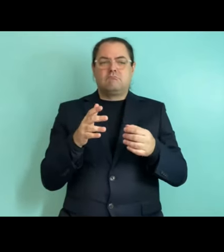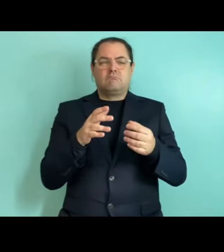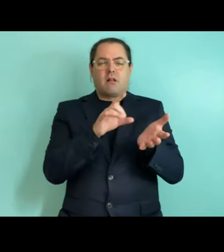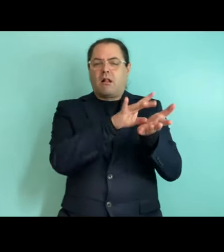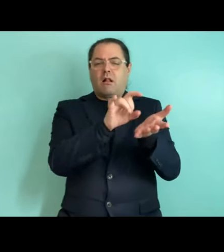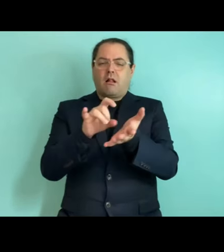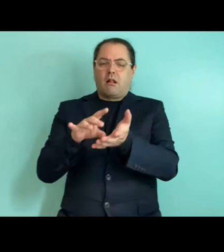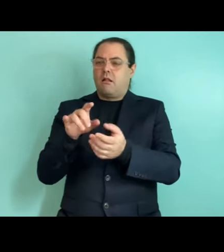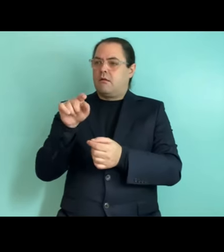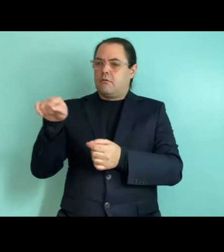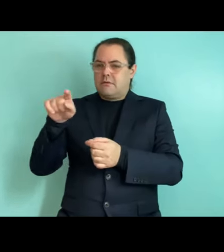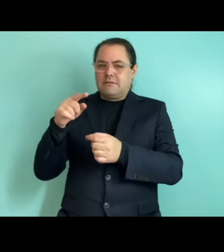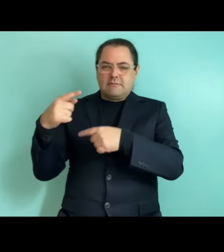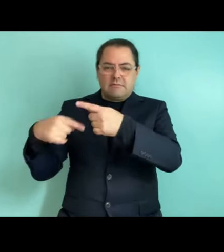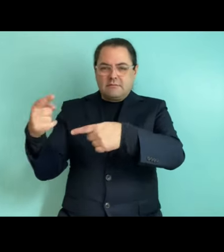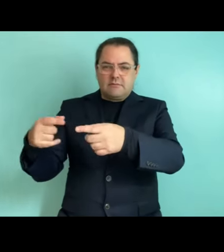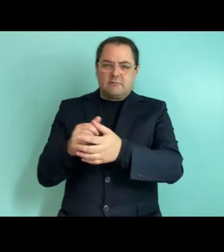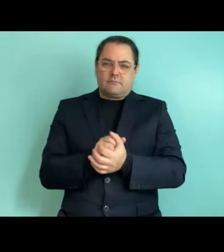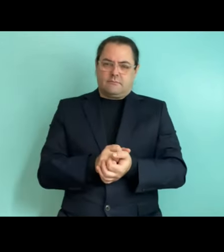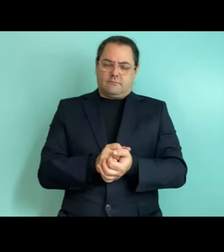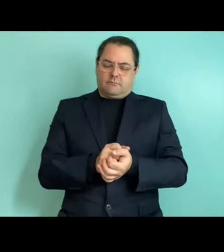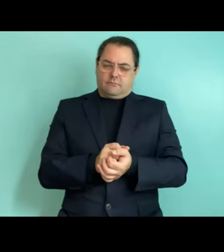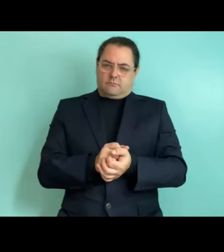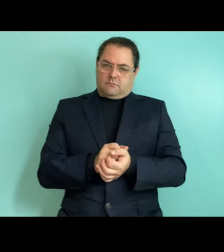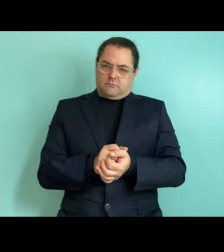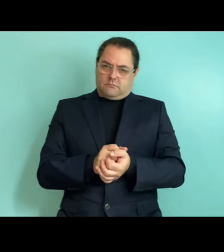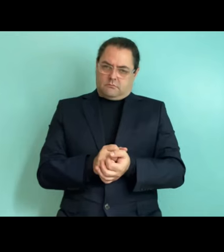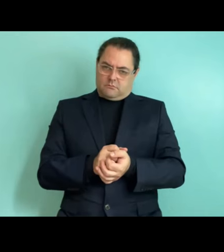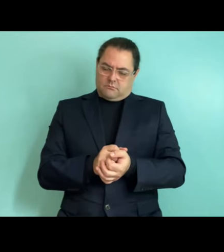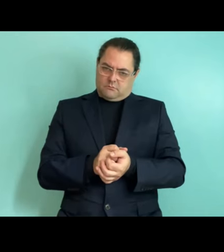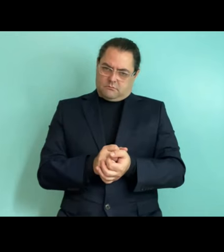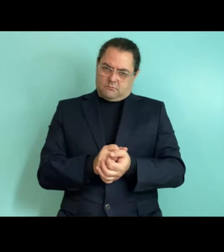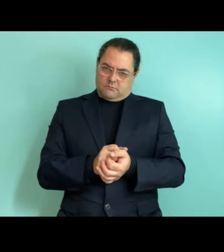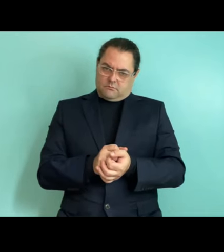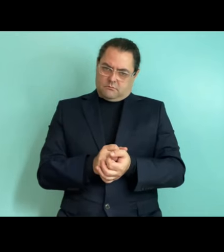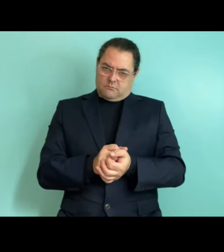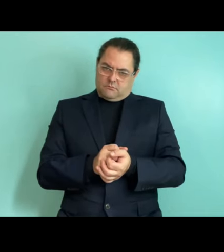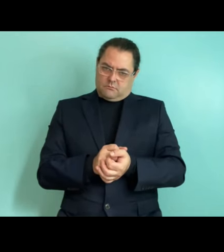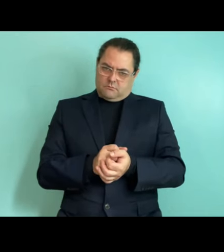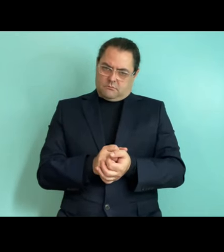12:18:45 core part of their workforce also expressed very well in the media in the mainstream